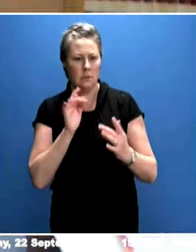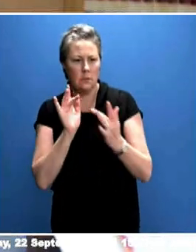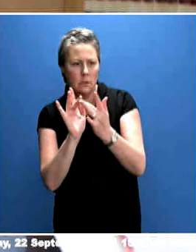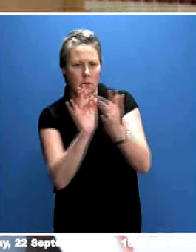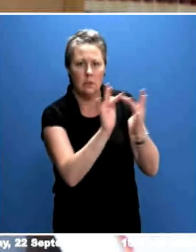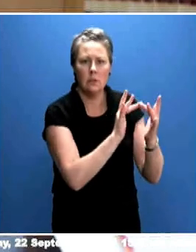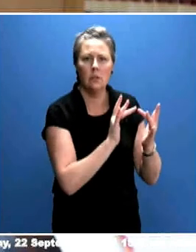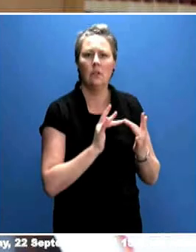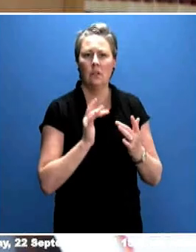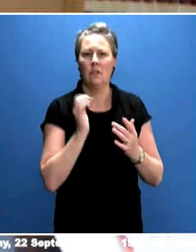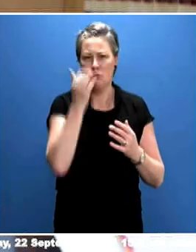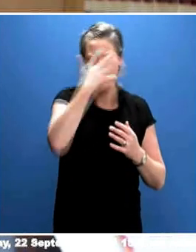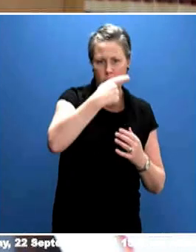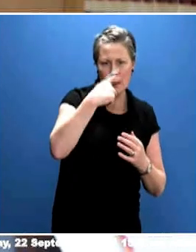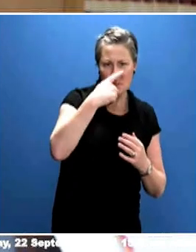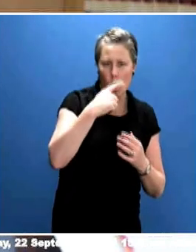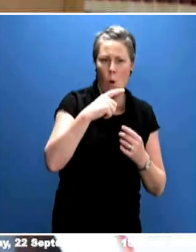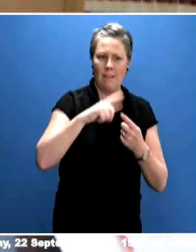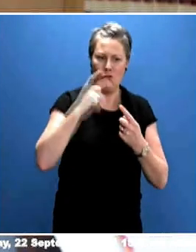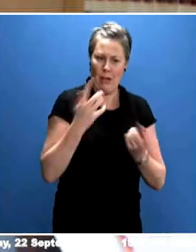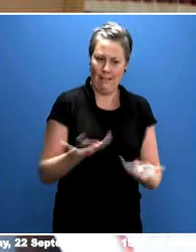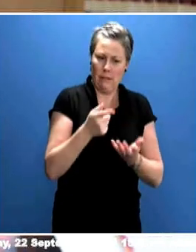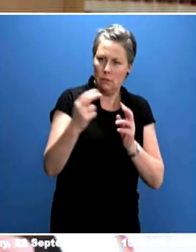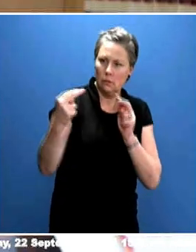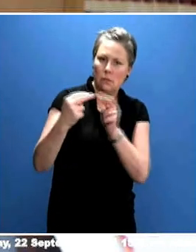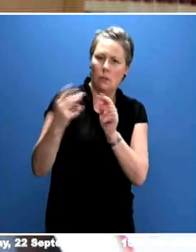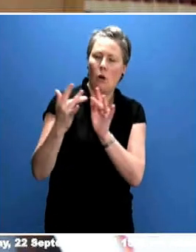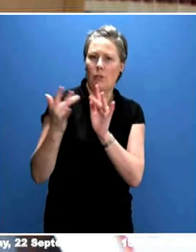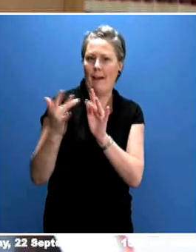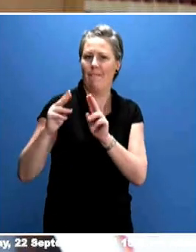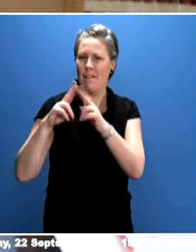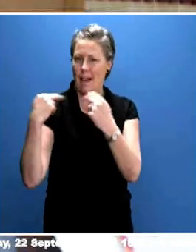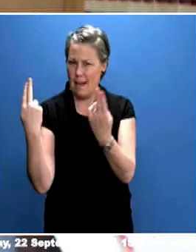That person is also, we are very excited is building some of the cultural